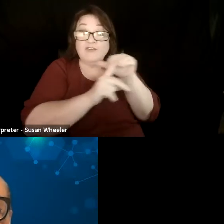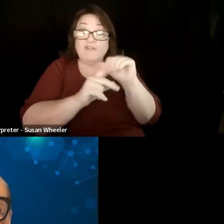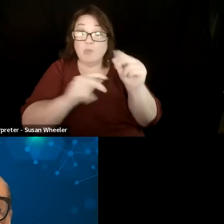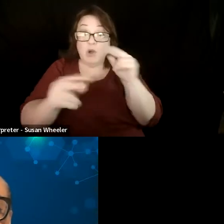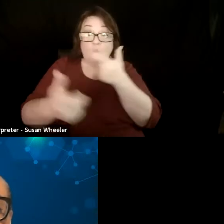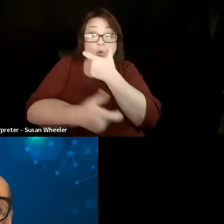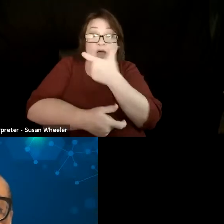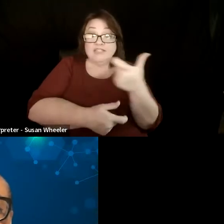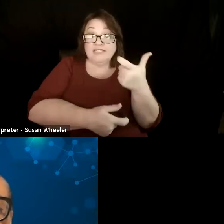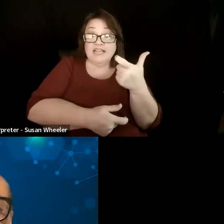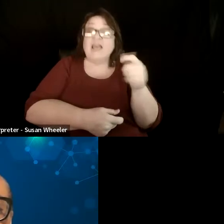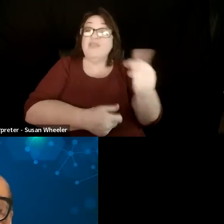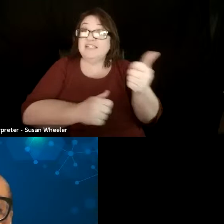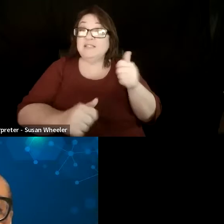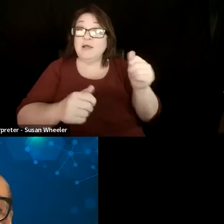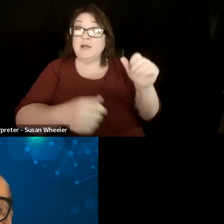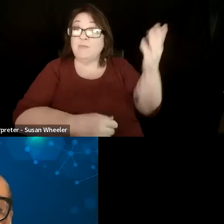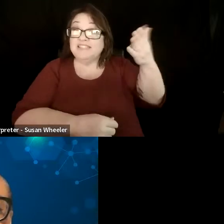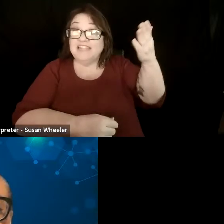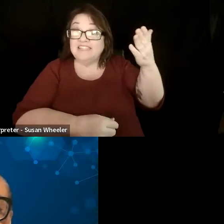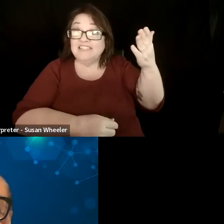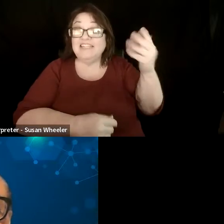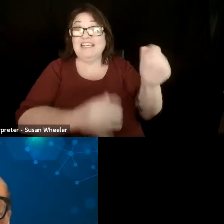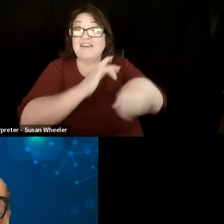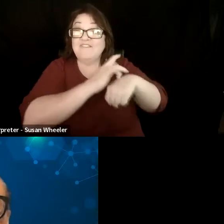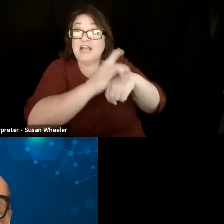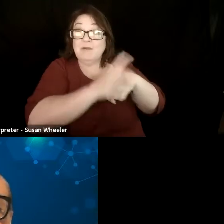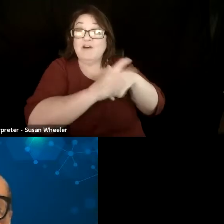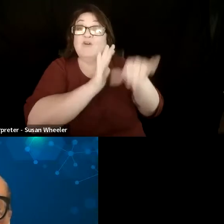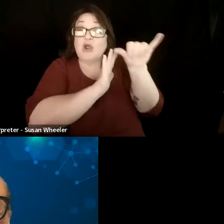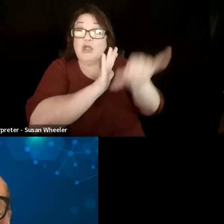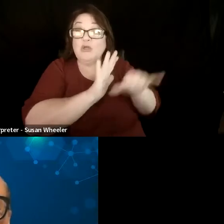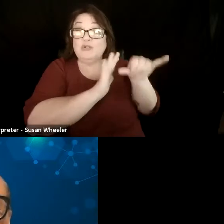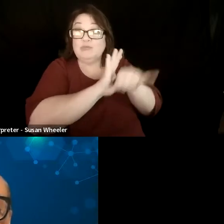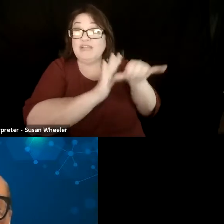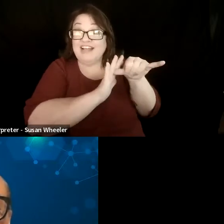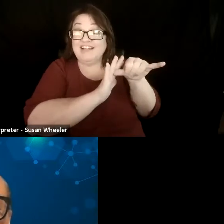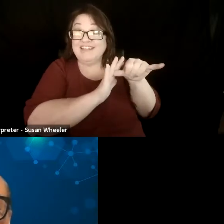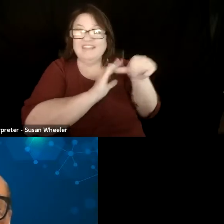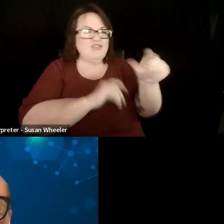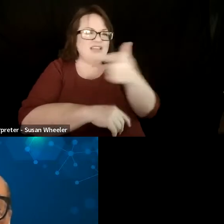this presentation is available as a replay on our YouTube channel. You can watch them anytime.